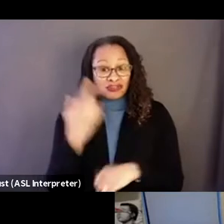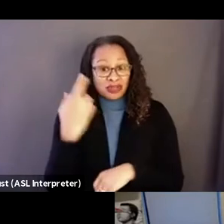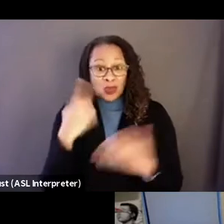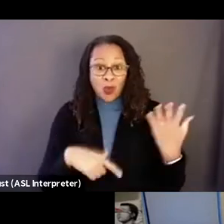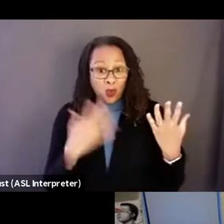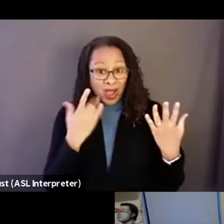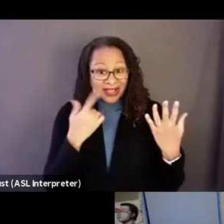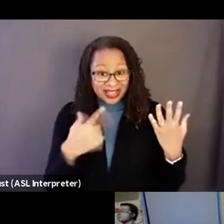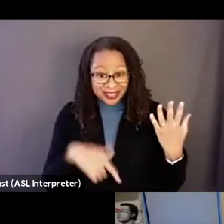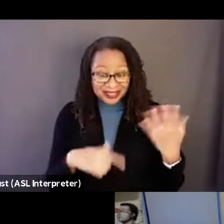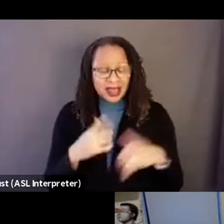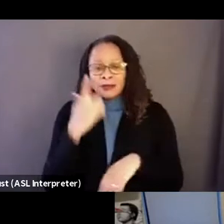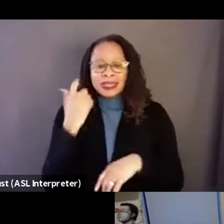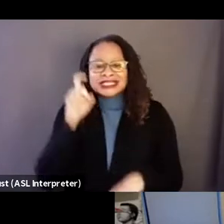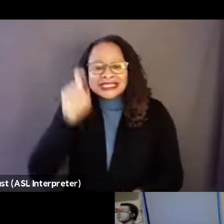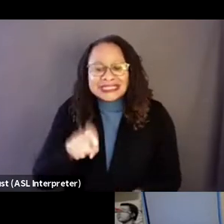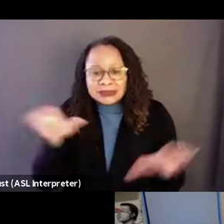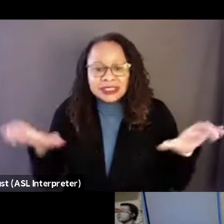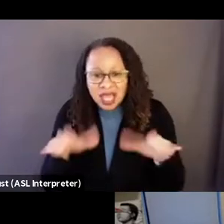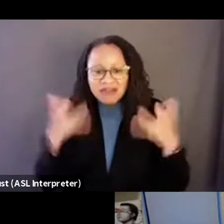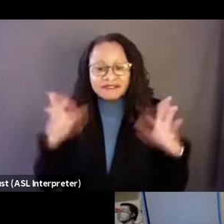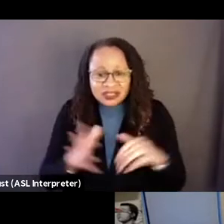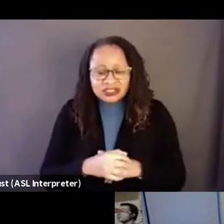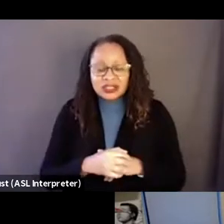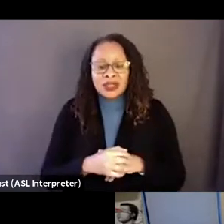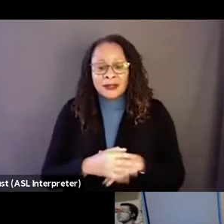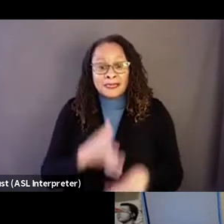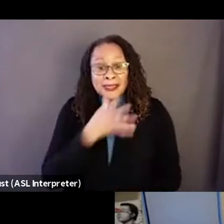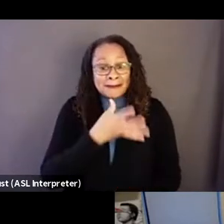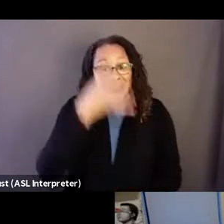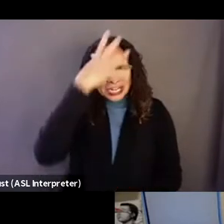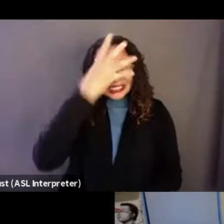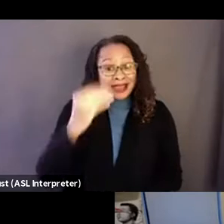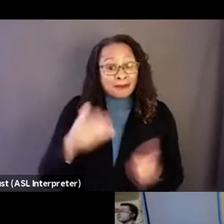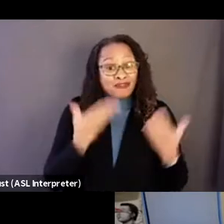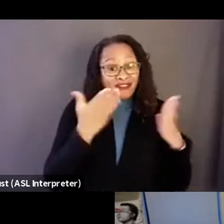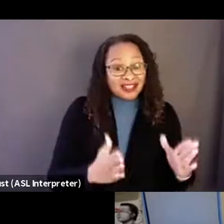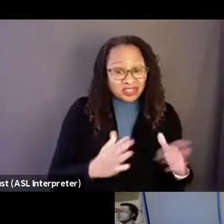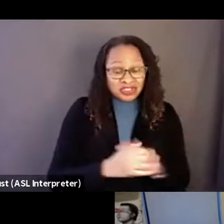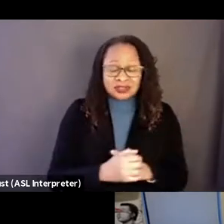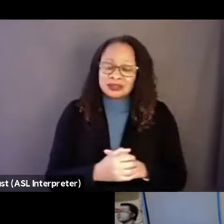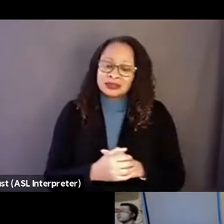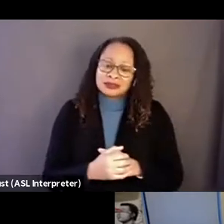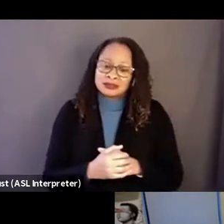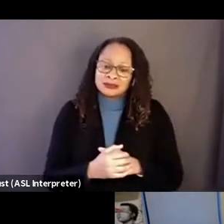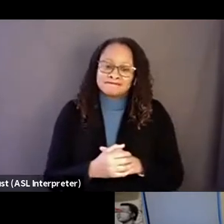because it needs to be done. The parents and the providers and even the other workers,